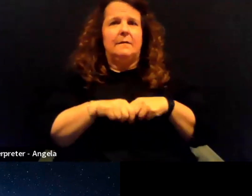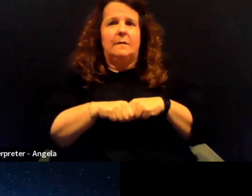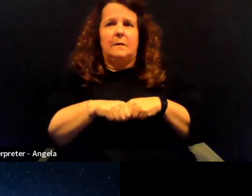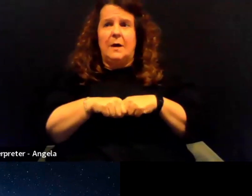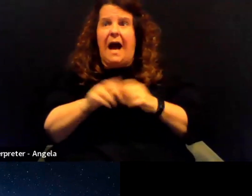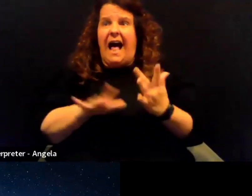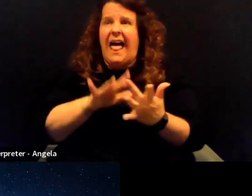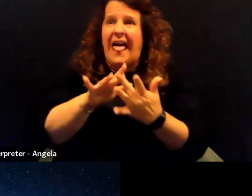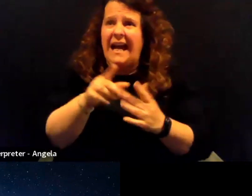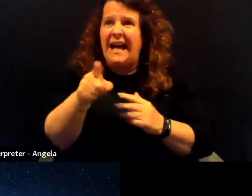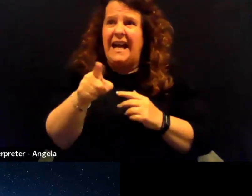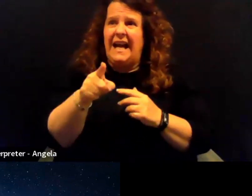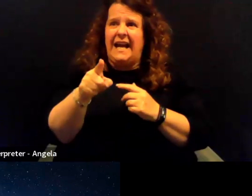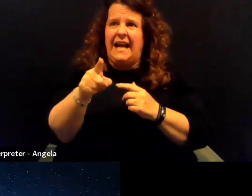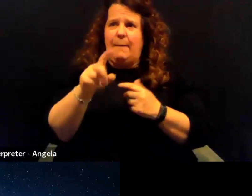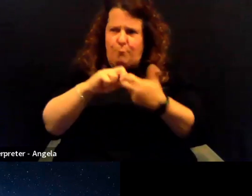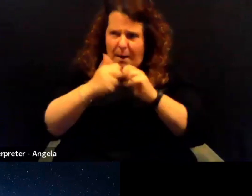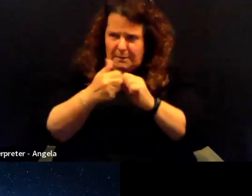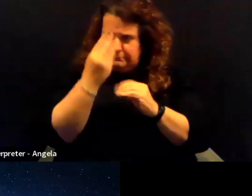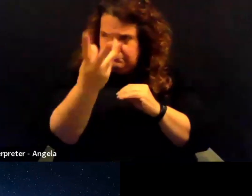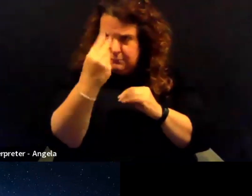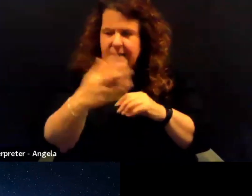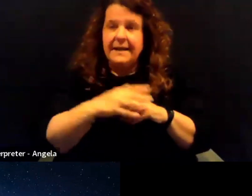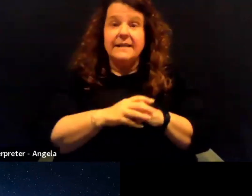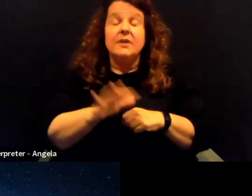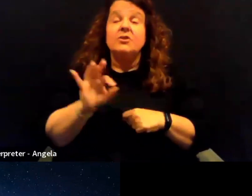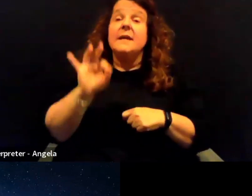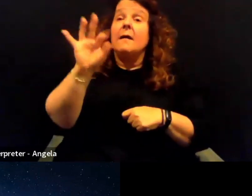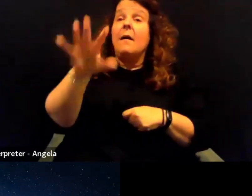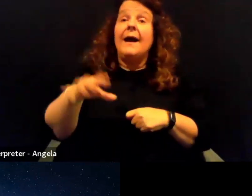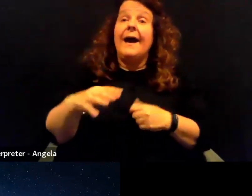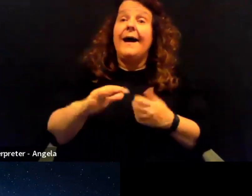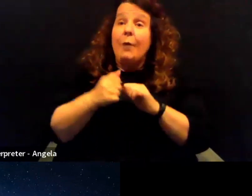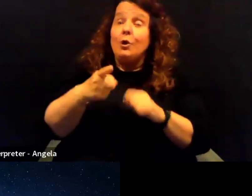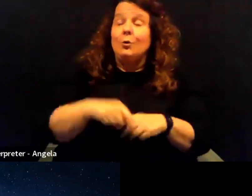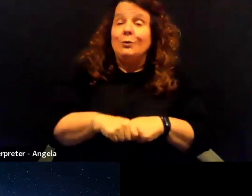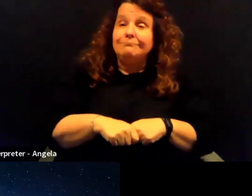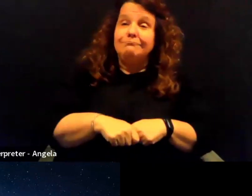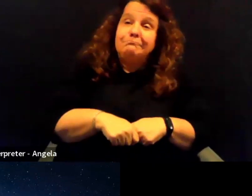to somebody, there always has to be a problem. It's never just, oh, like, how are you type of thing? What's the issue?